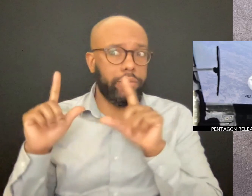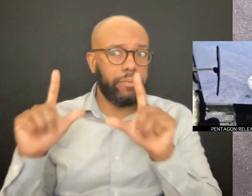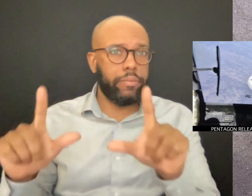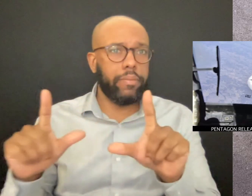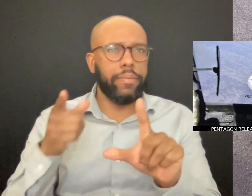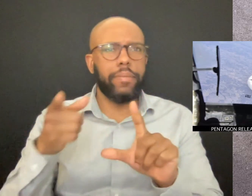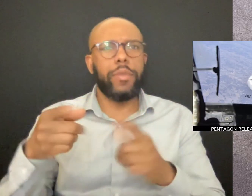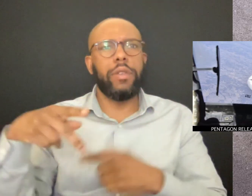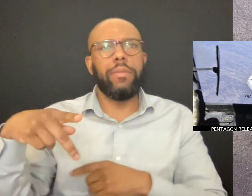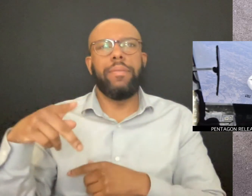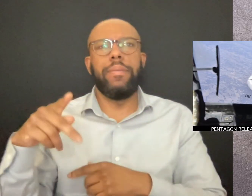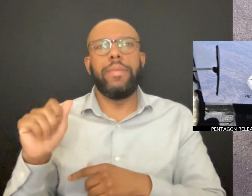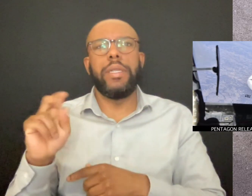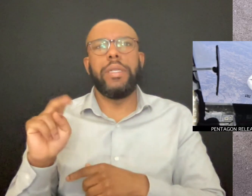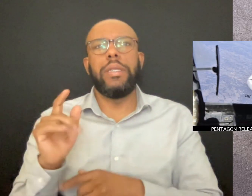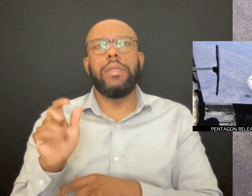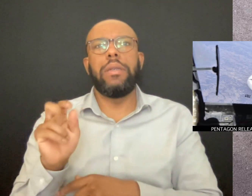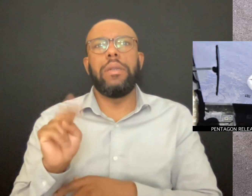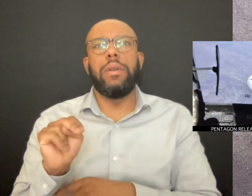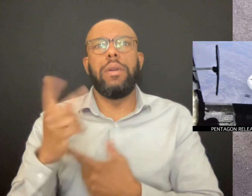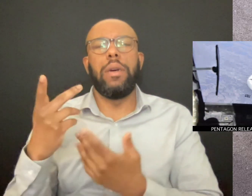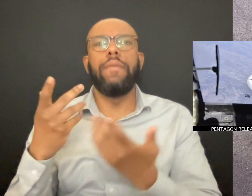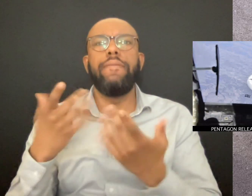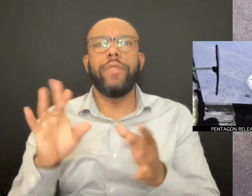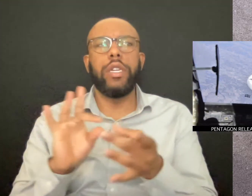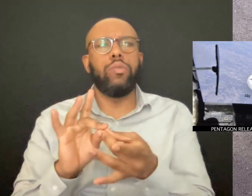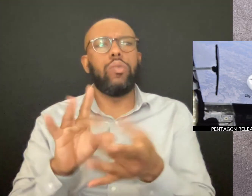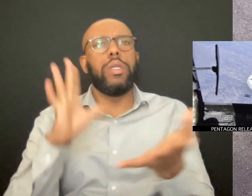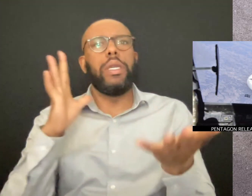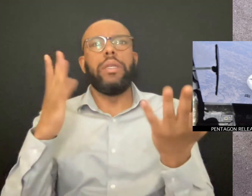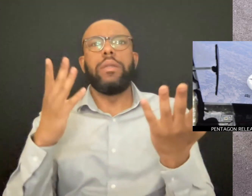take a look the Pentagon released